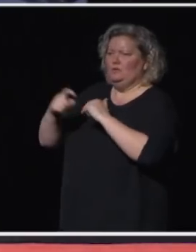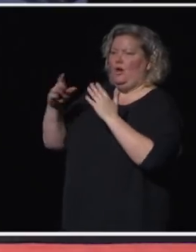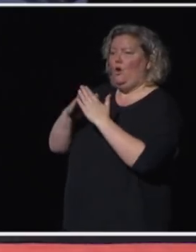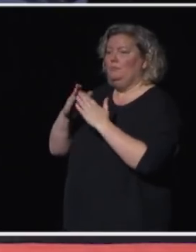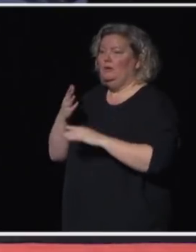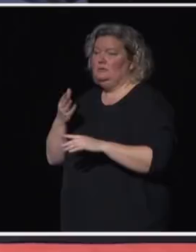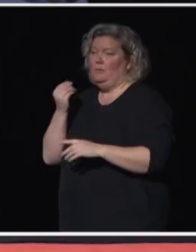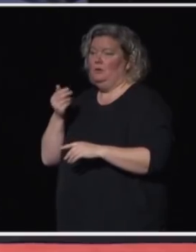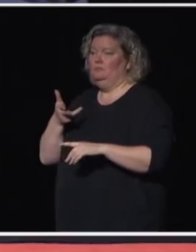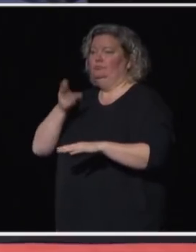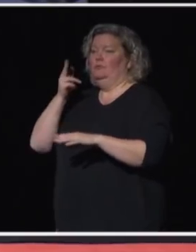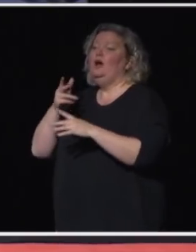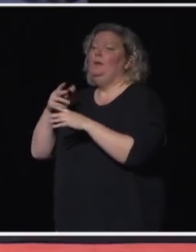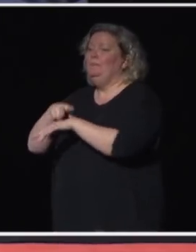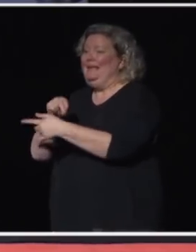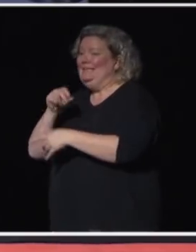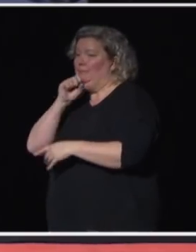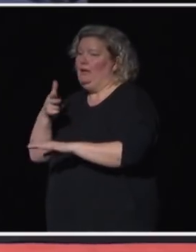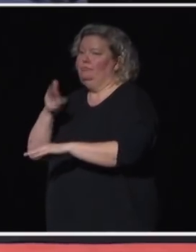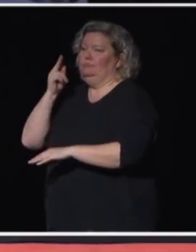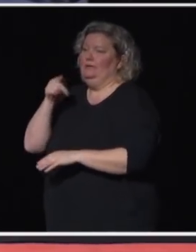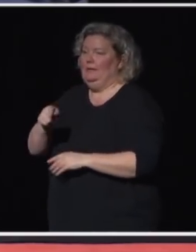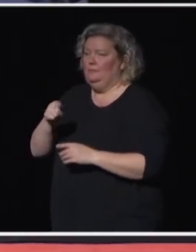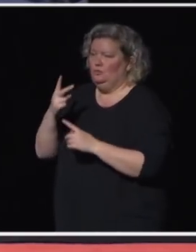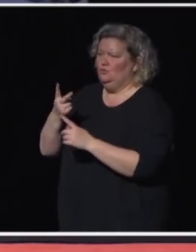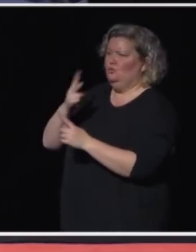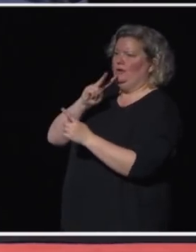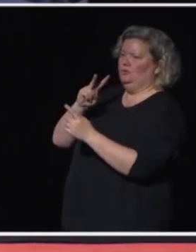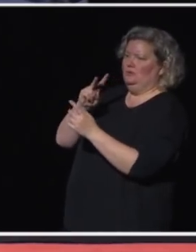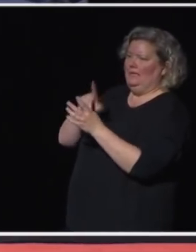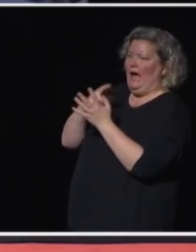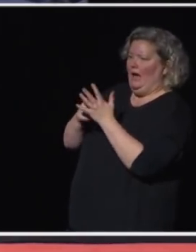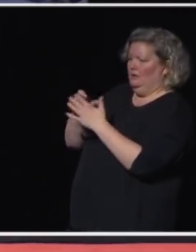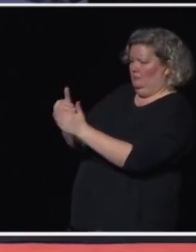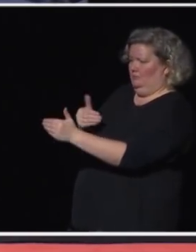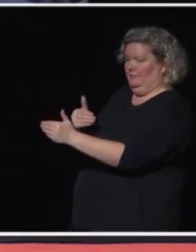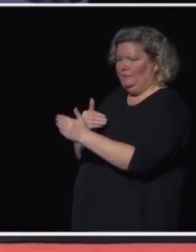down by a police officer about 200 yards away. How long had that police officer been following him for?